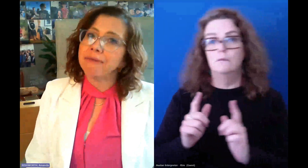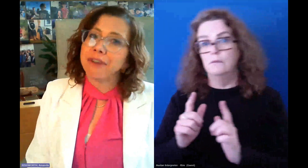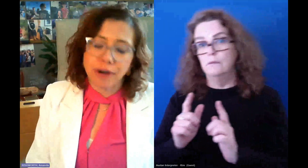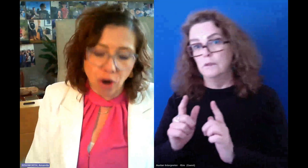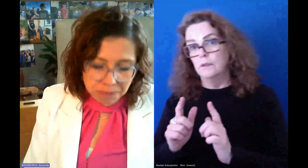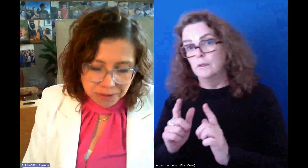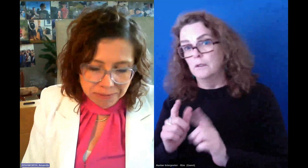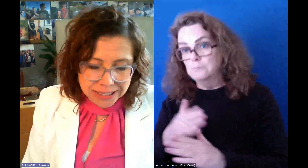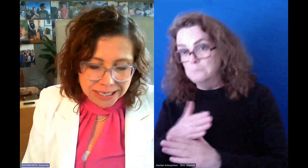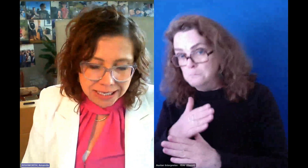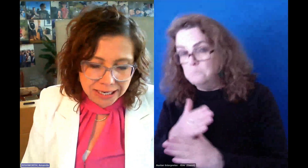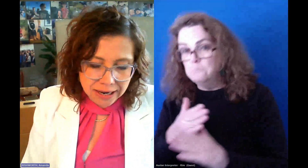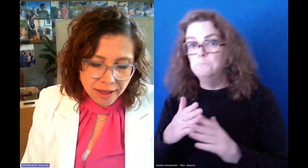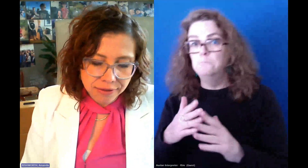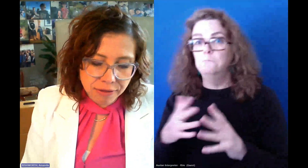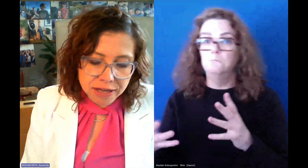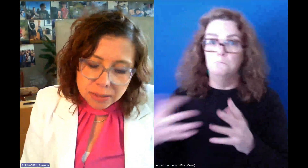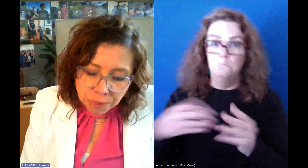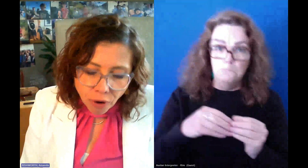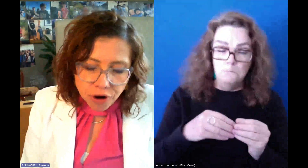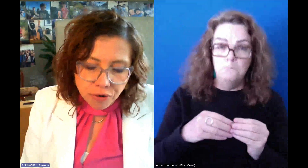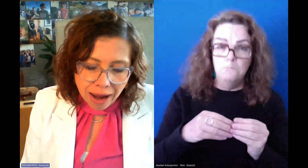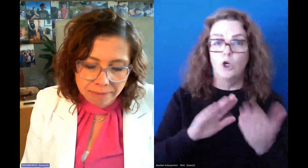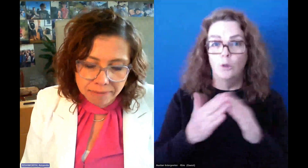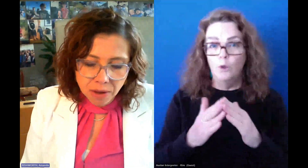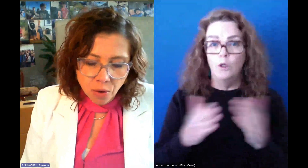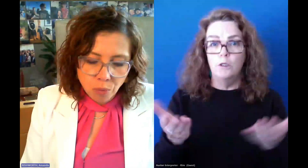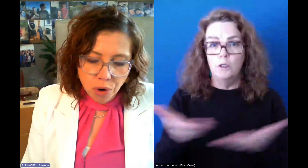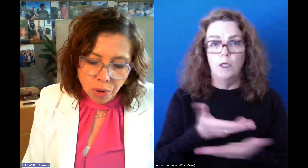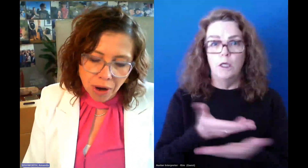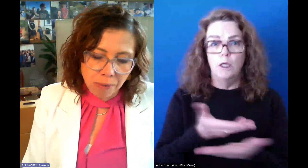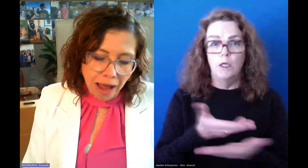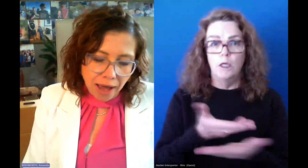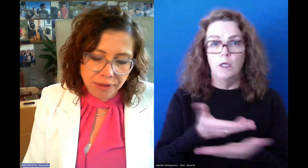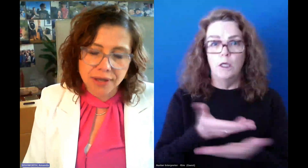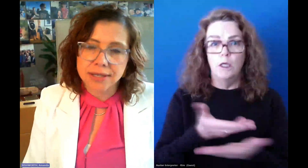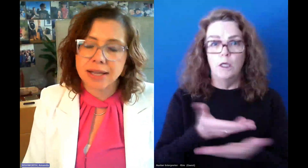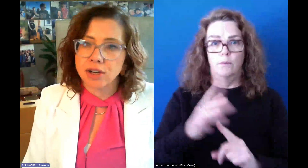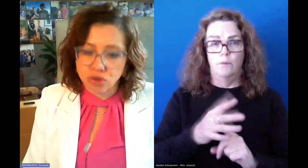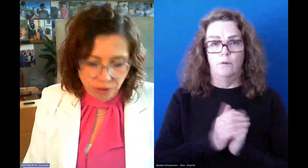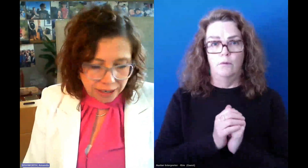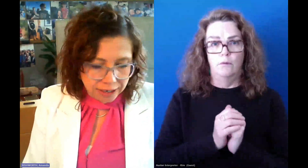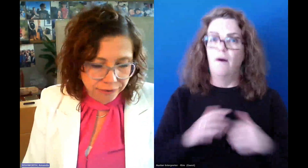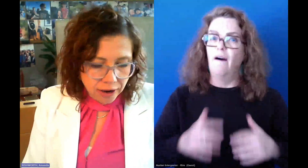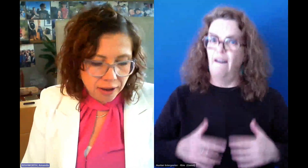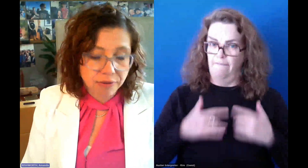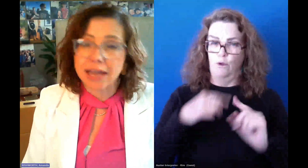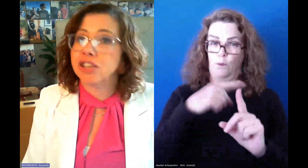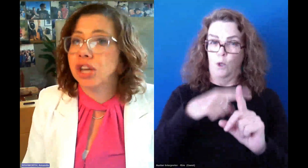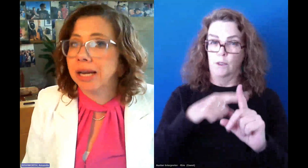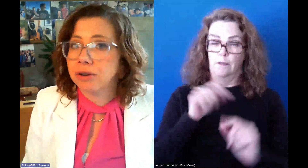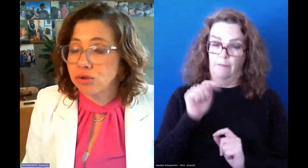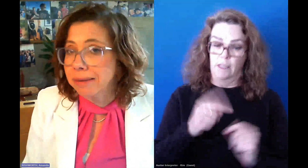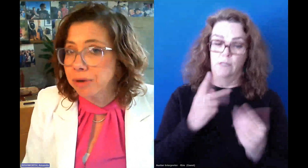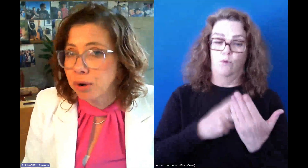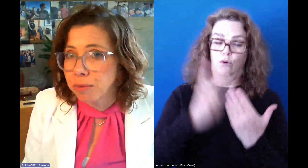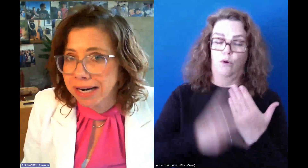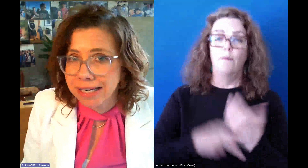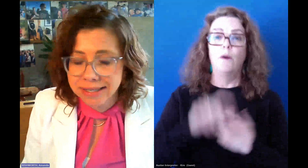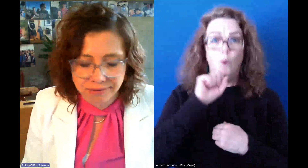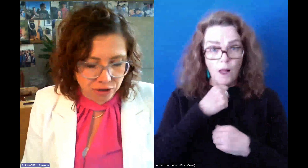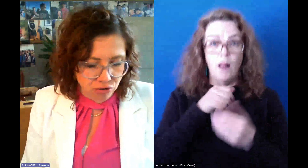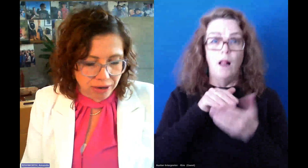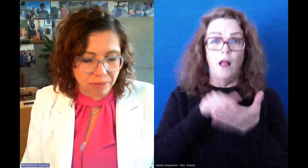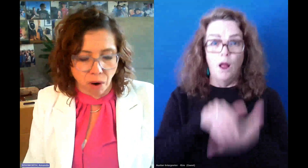am very optimistic that this program will help others achieve their dream careers, their dream